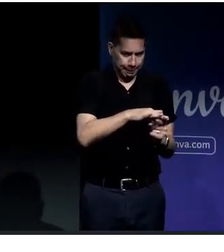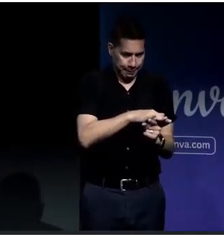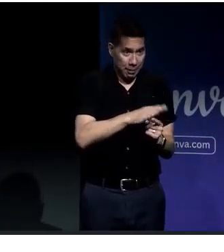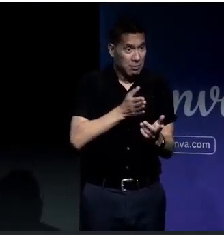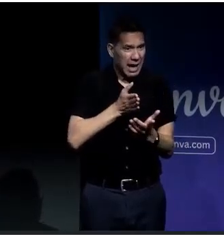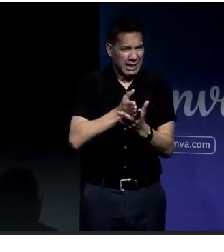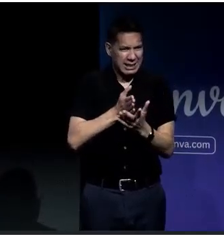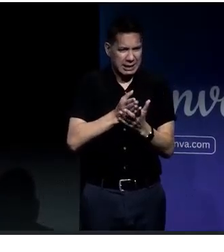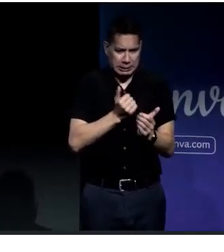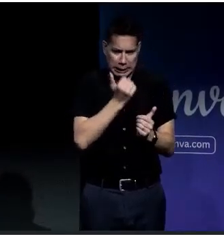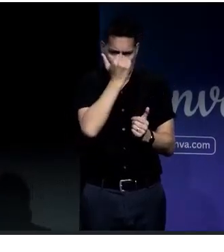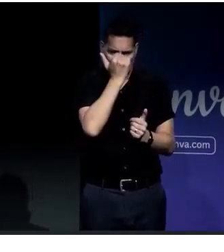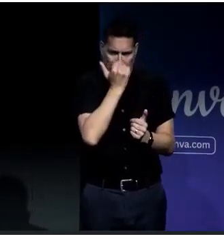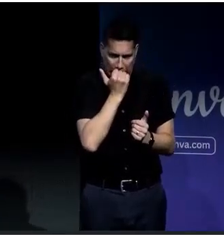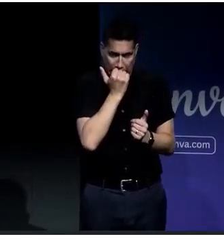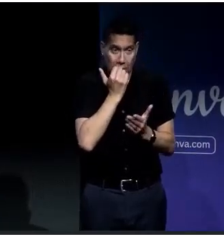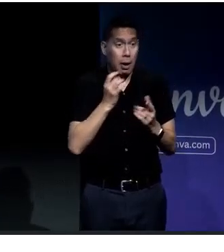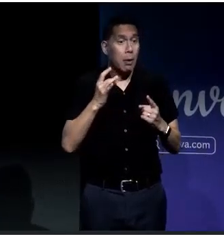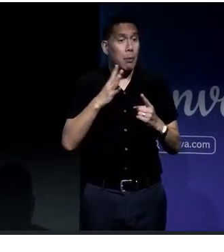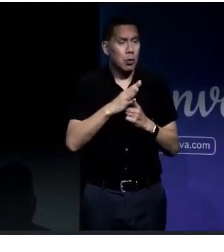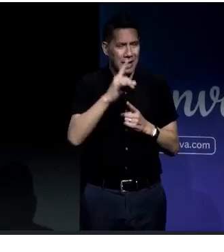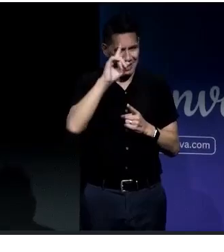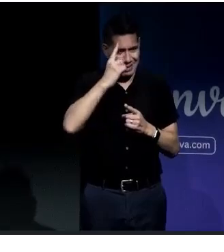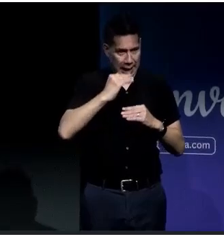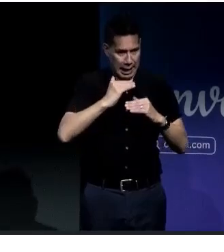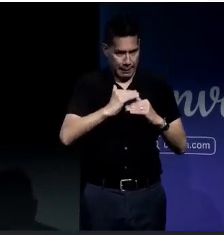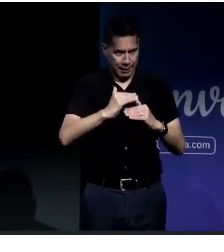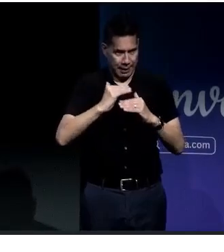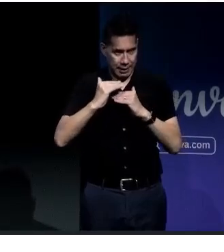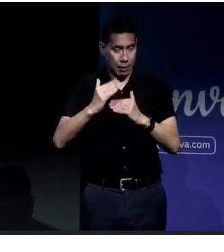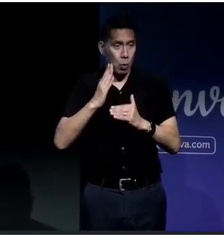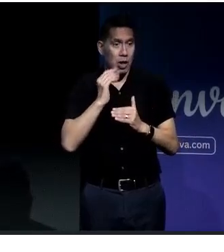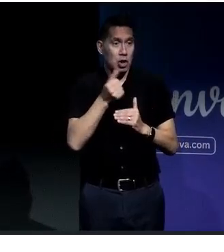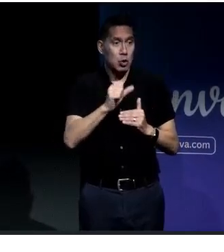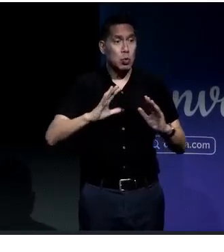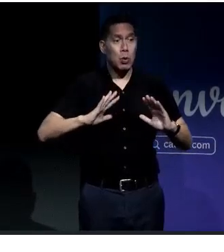So, it's essential to understand the limitations when you're using them, and it's essential to try and mitigate them.